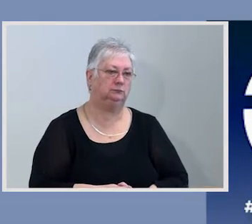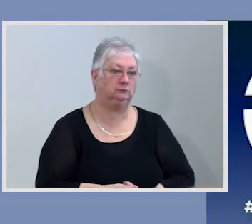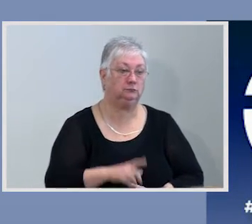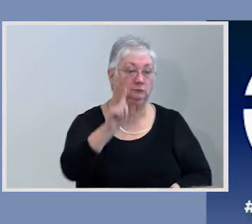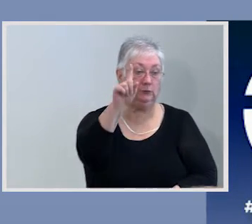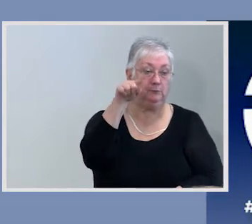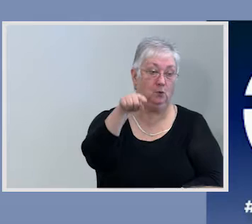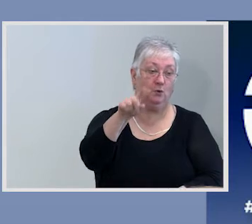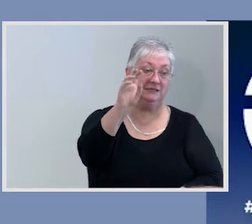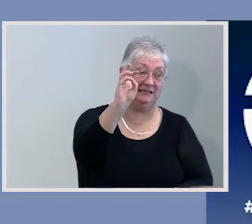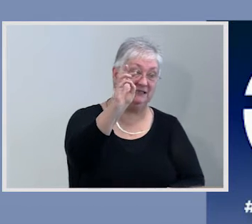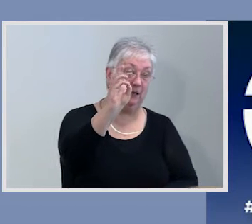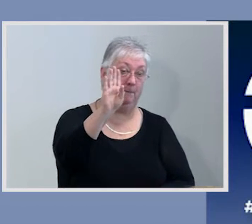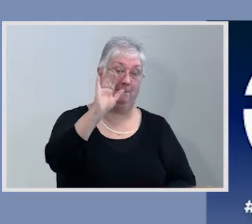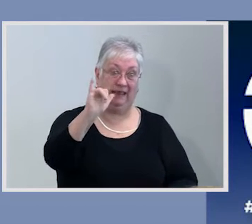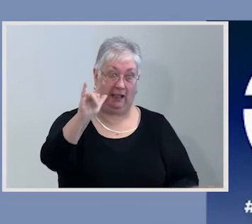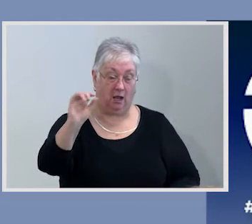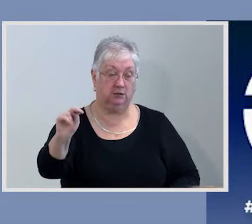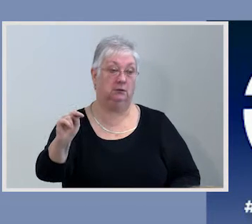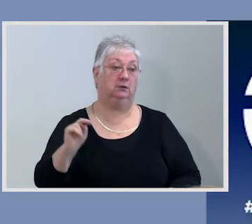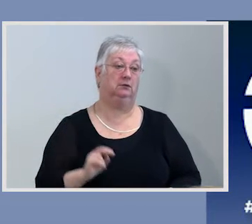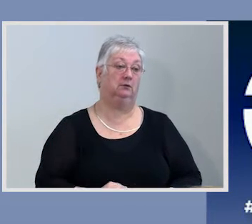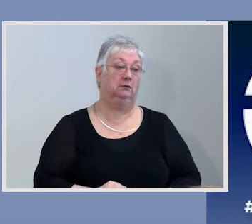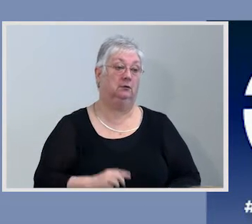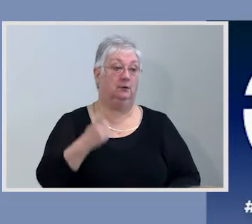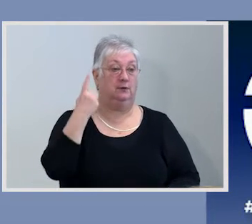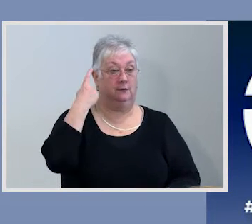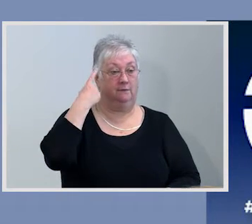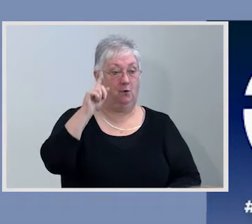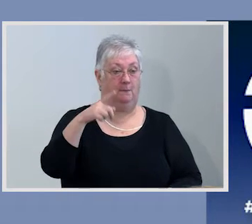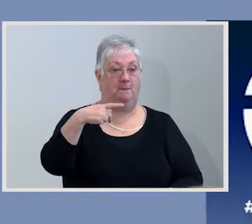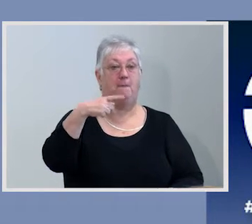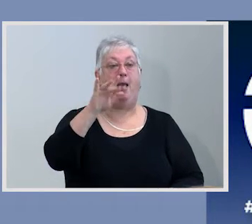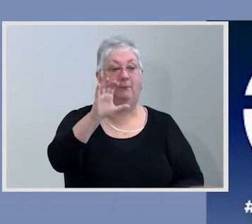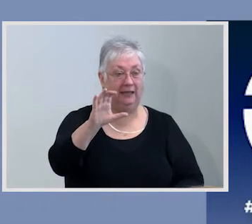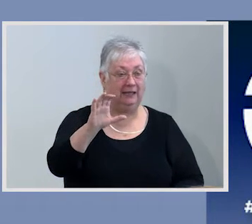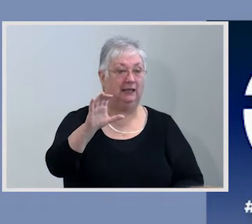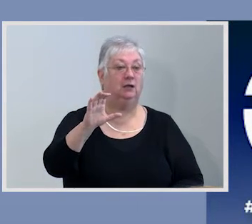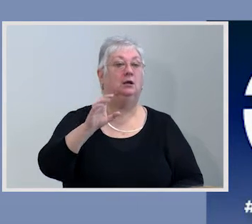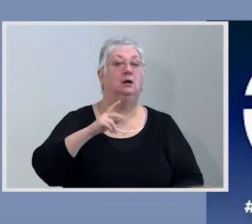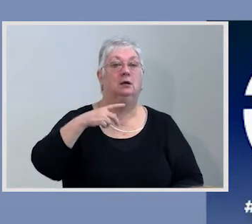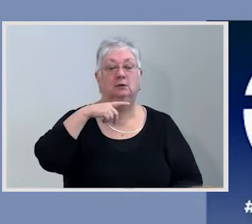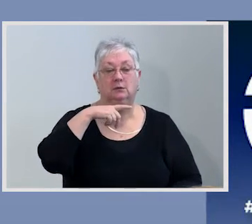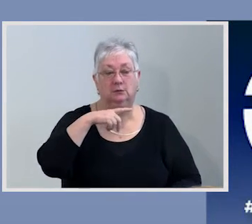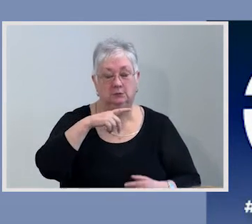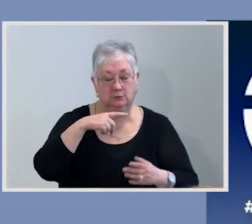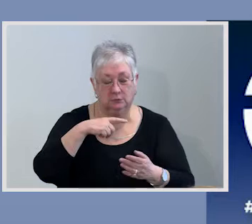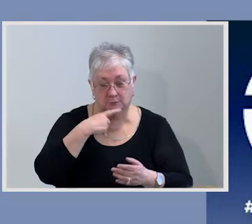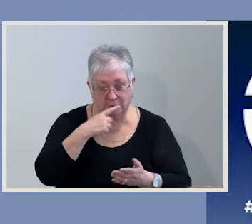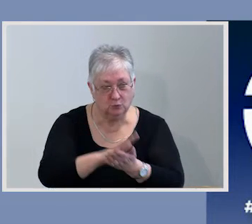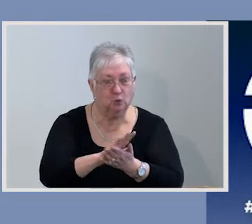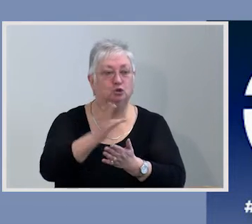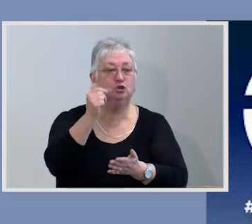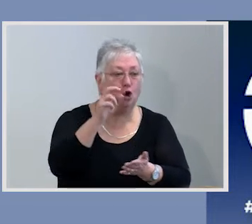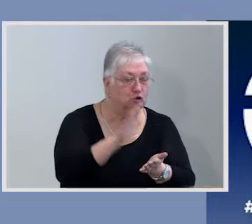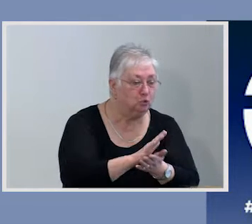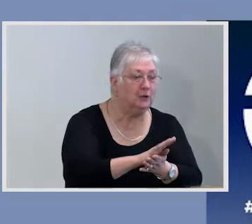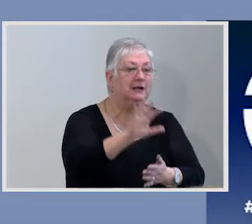STUDENTS, THE $92 MILLION IN EARLY CHILDHOOD EDUCATION CARE, 71 MILLION THAT WE SPENT FOR THE UNIVERSITY OF THE DISTRICT OF